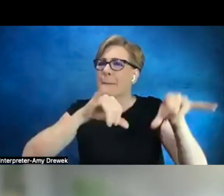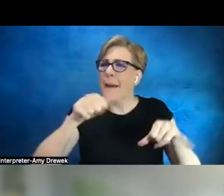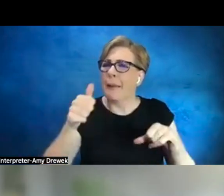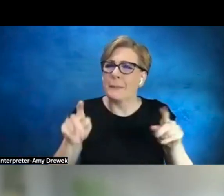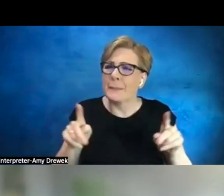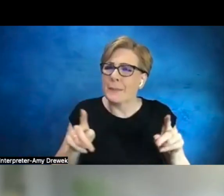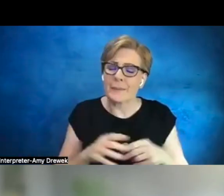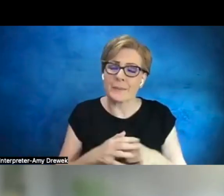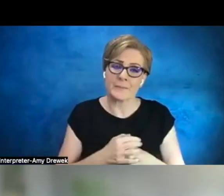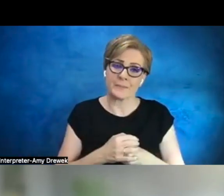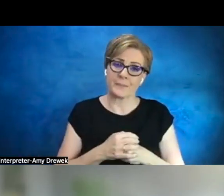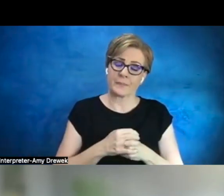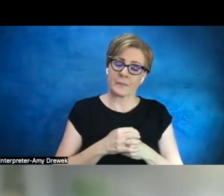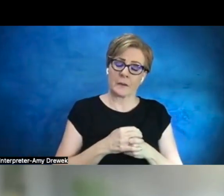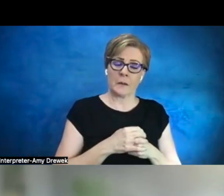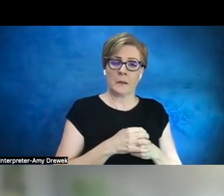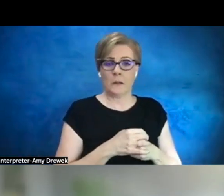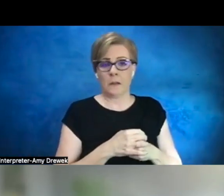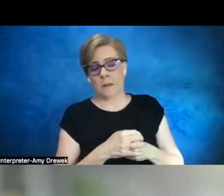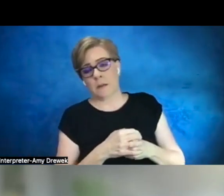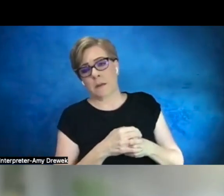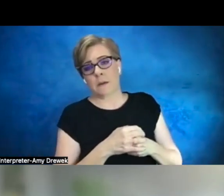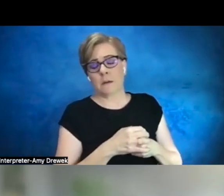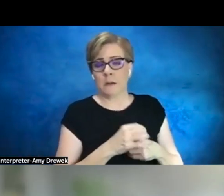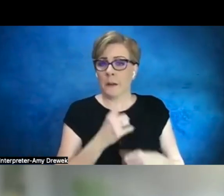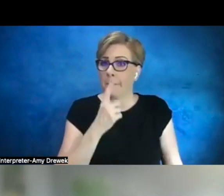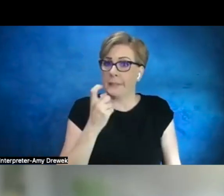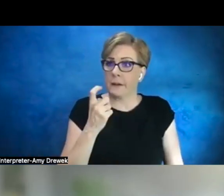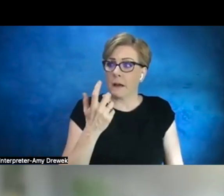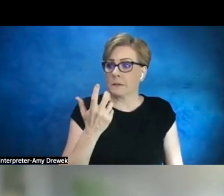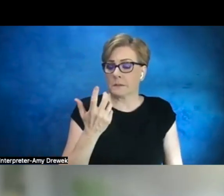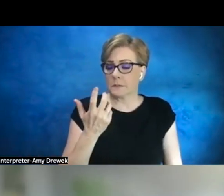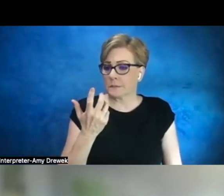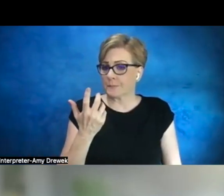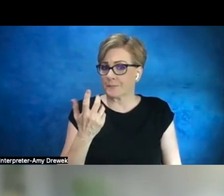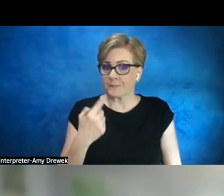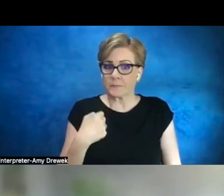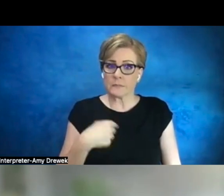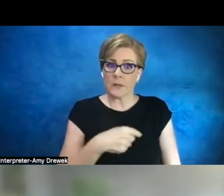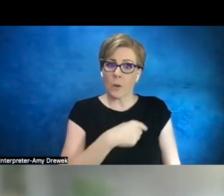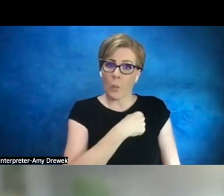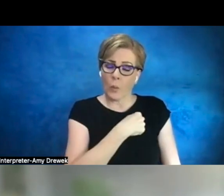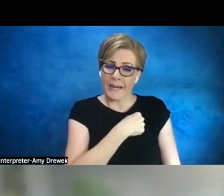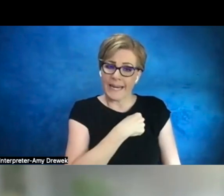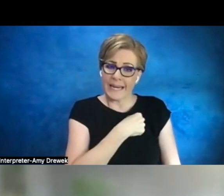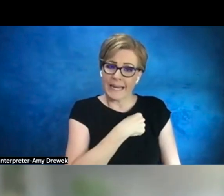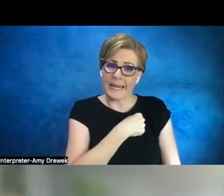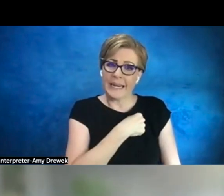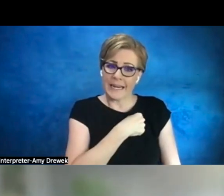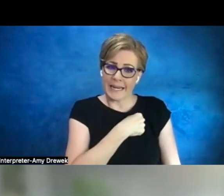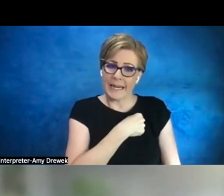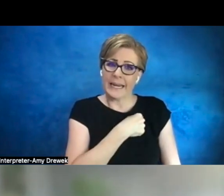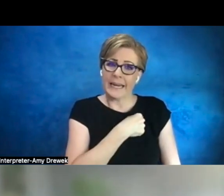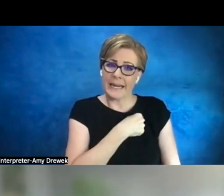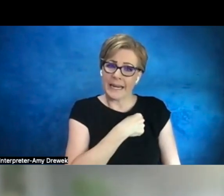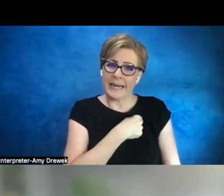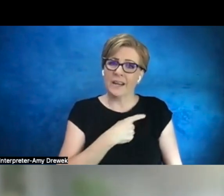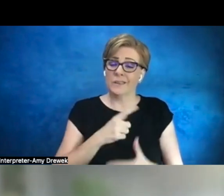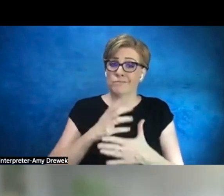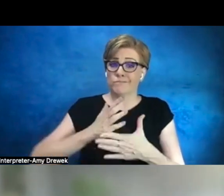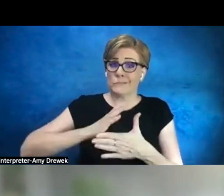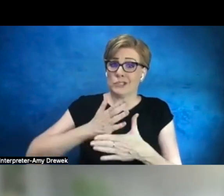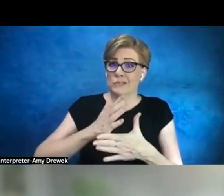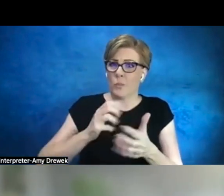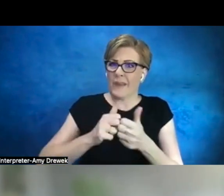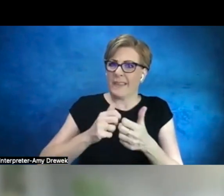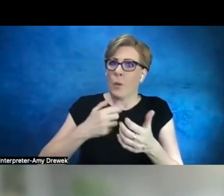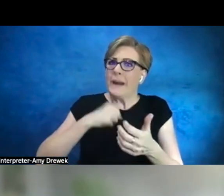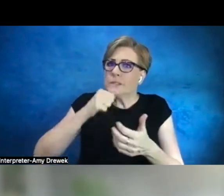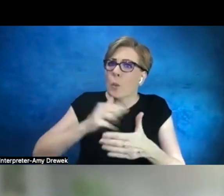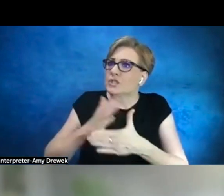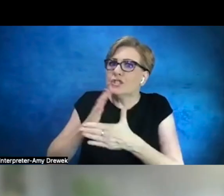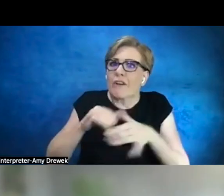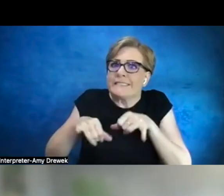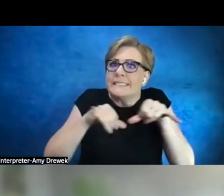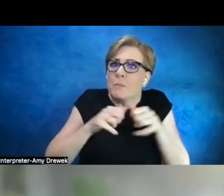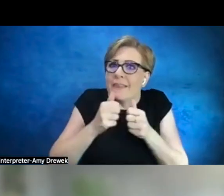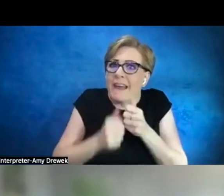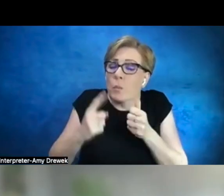like, we are the ones that share with everyone. So like, race, gender, class,.... race, gender,